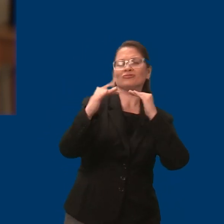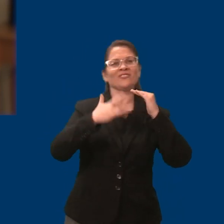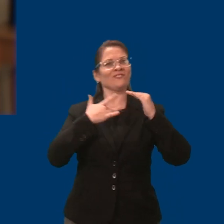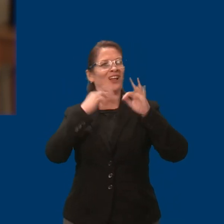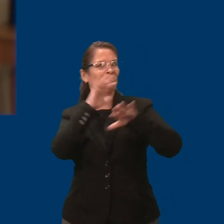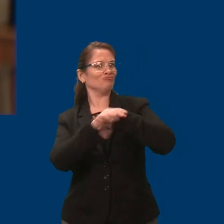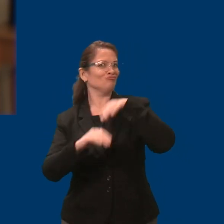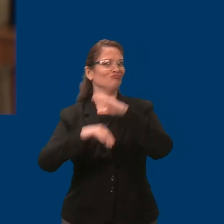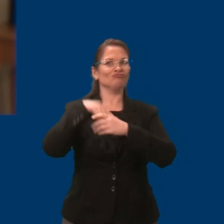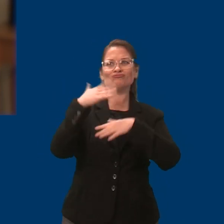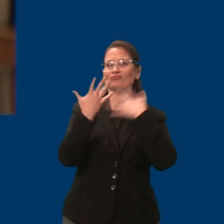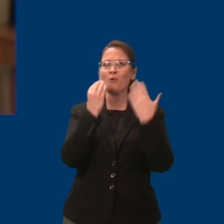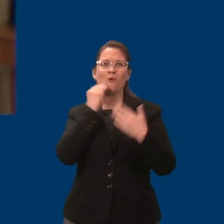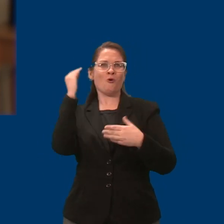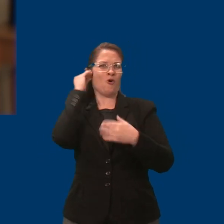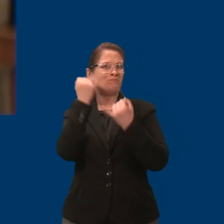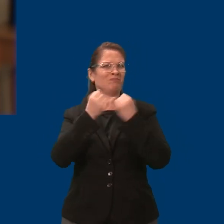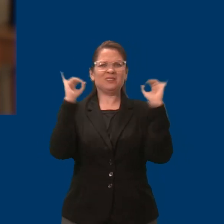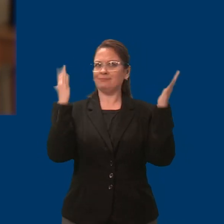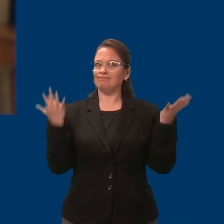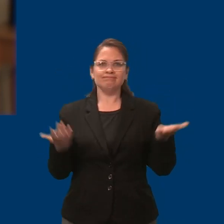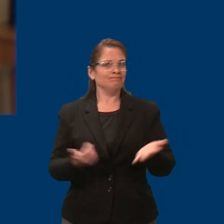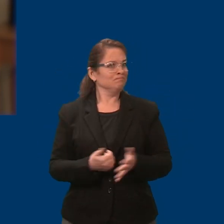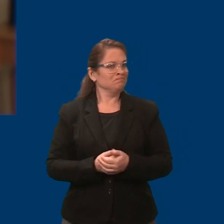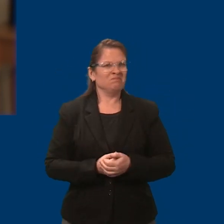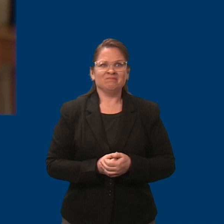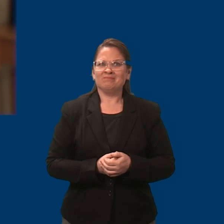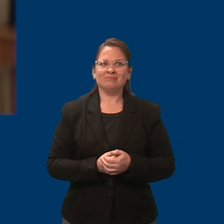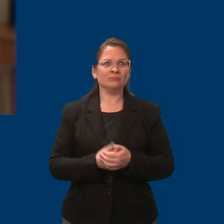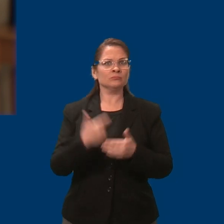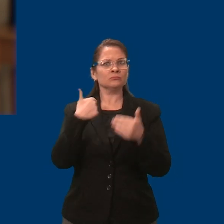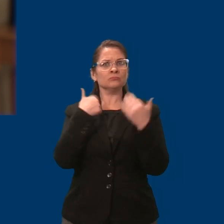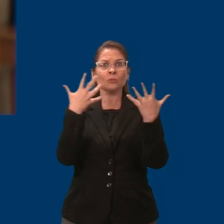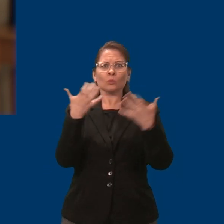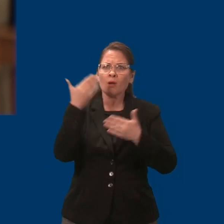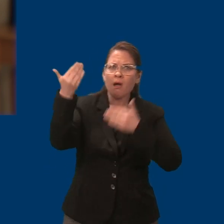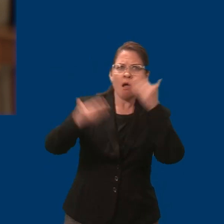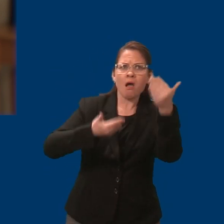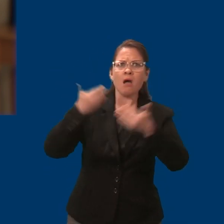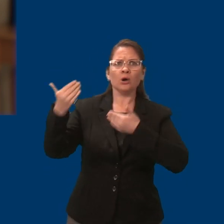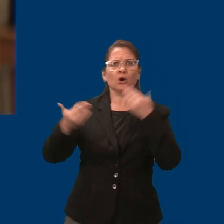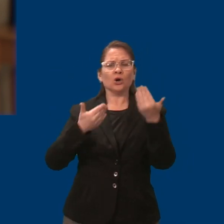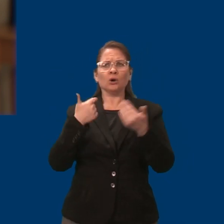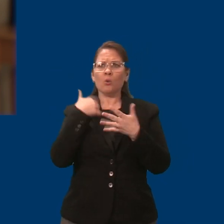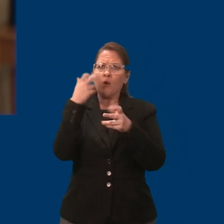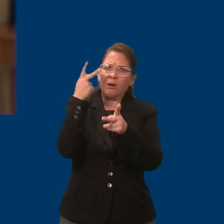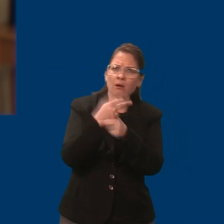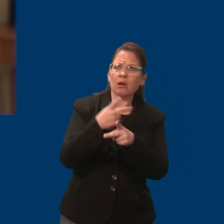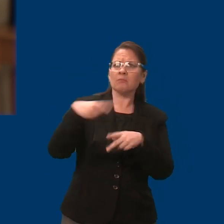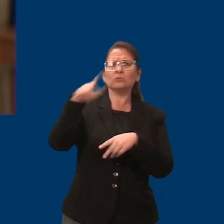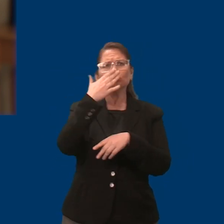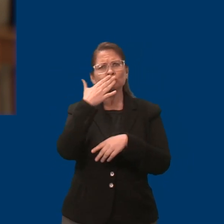Due to our inability to hire and retain quality home care workers, our health, safety,